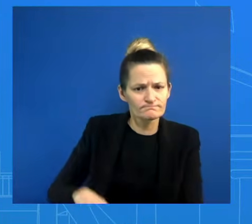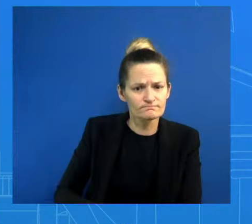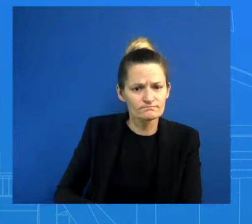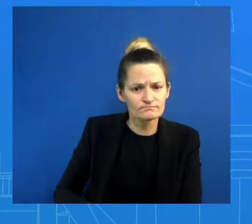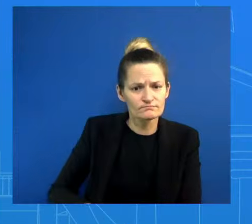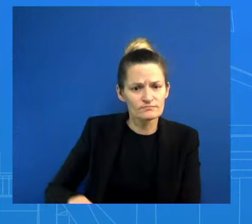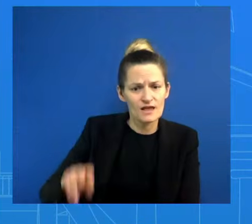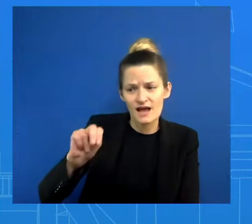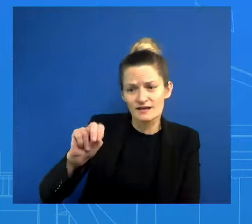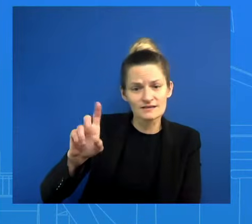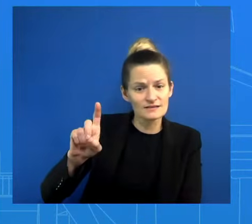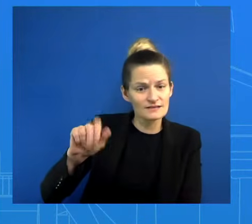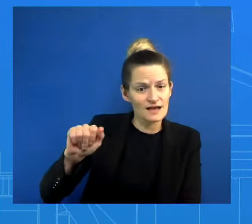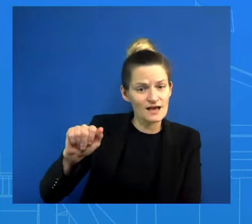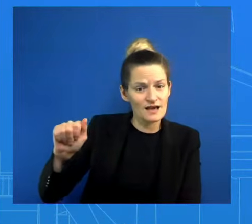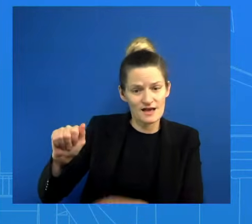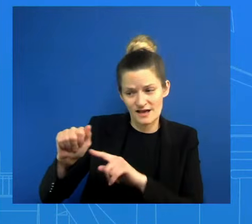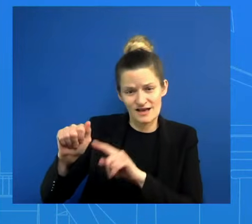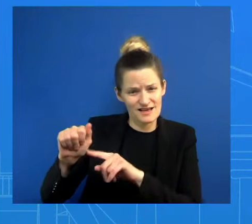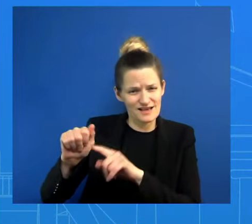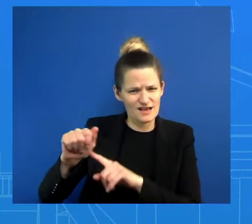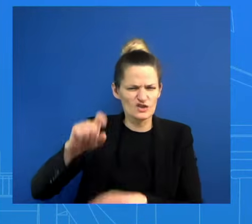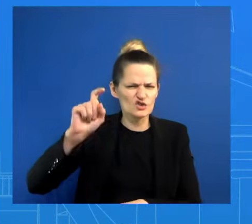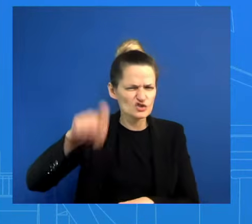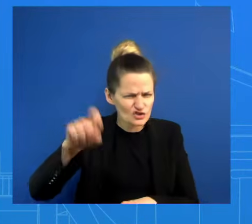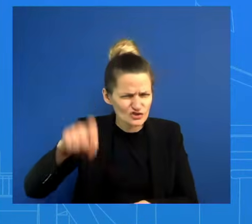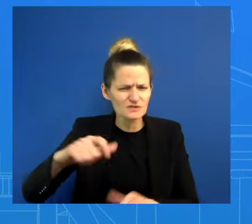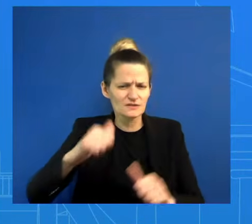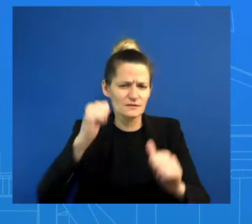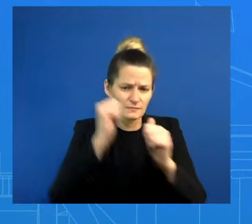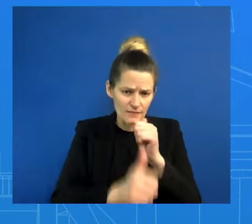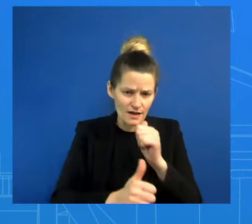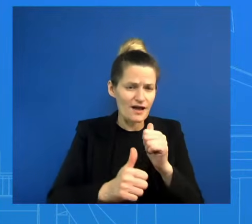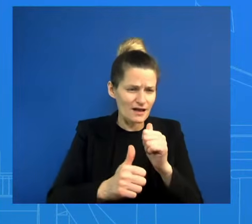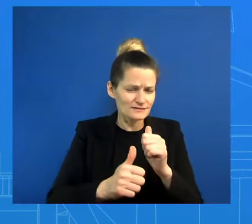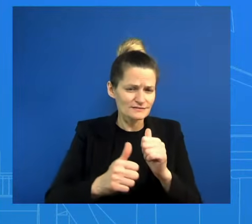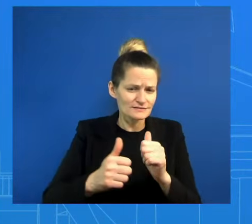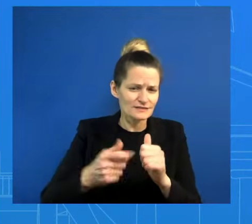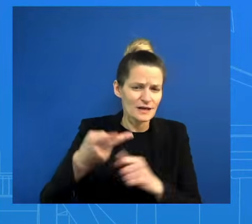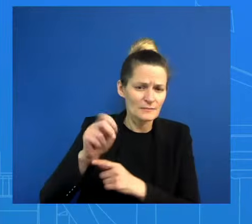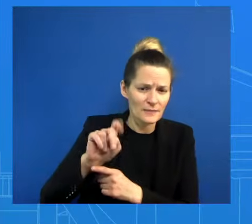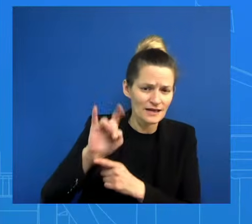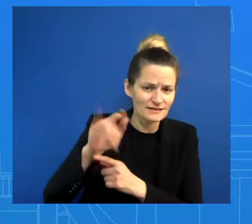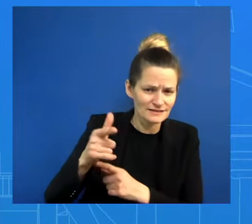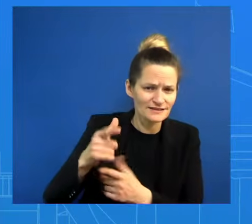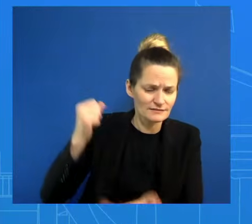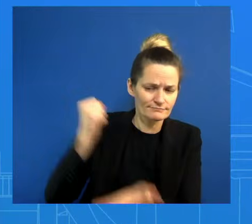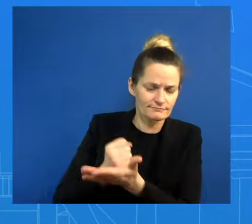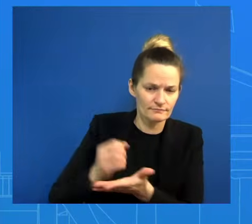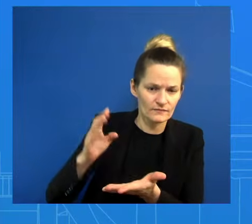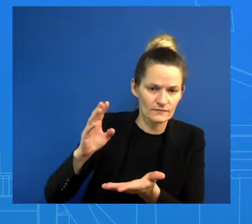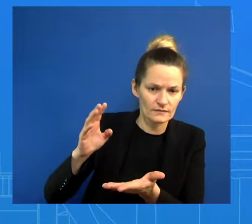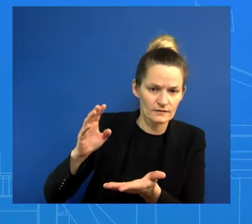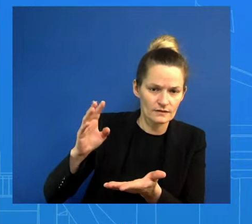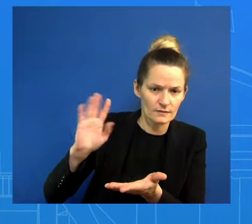So we kind of listed out some of the things that are important. We hope to finish confirming the judicial nominees